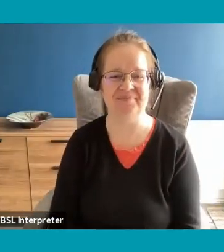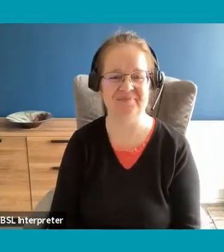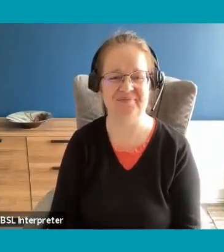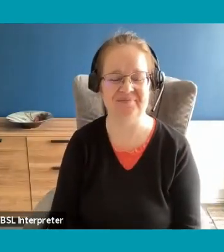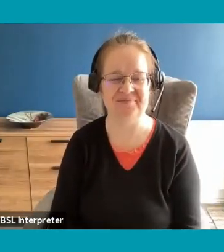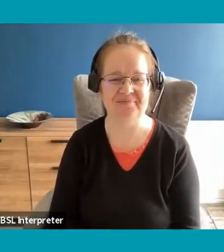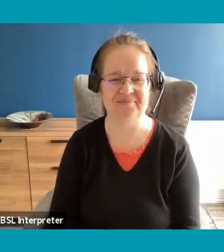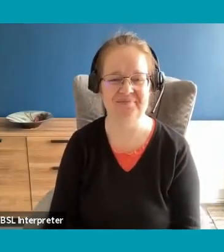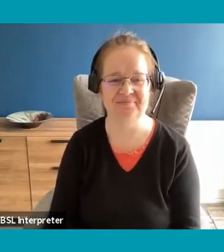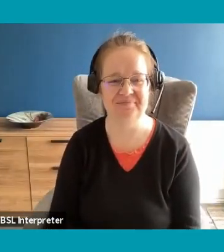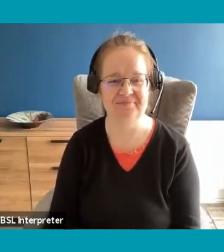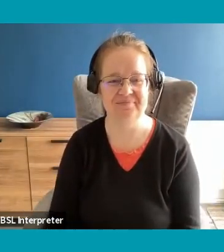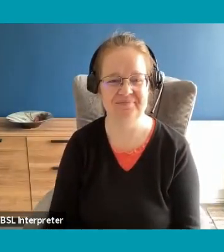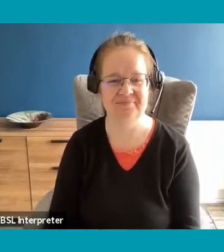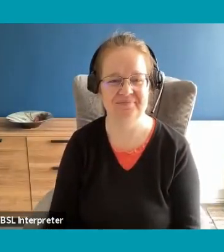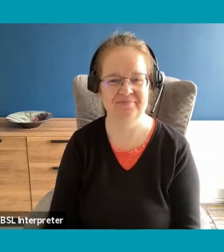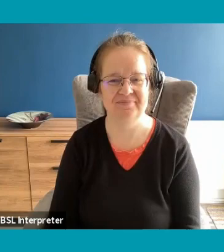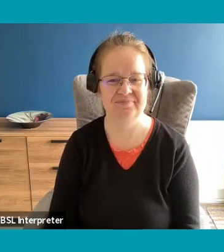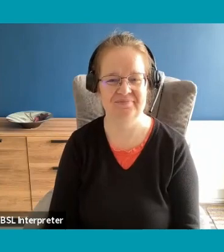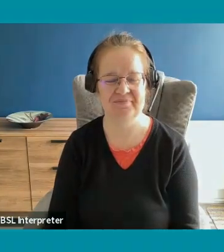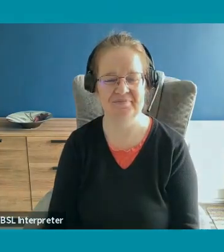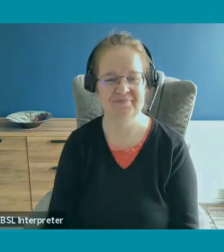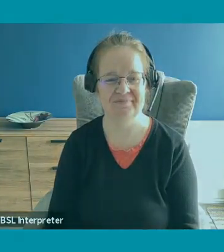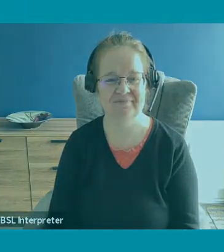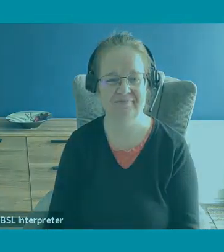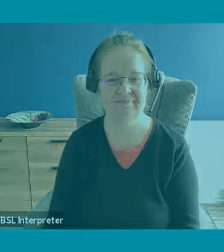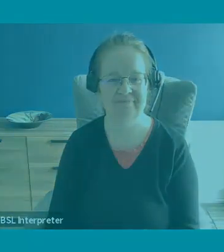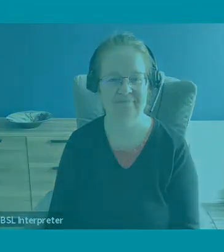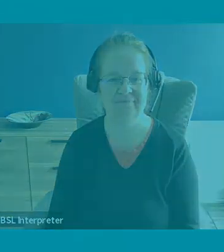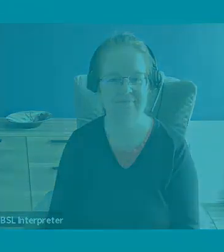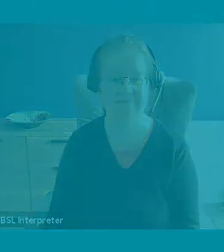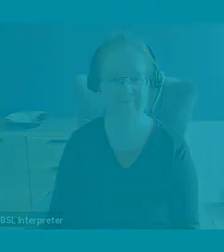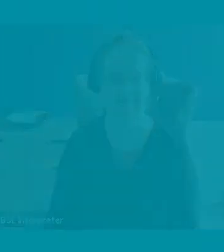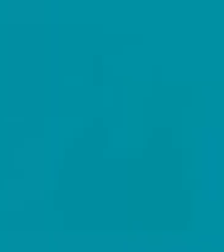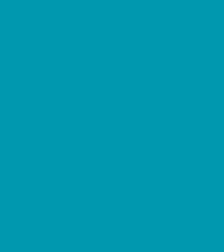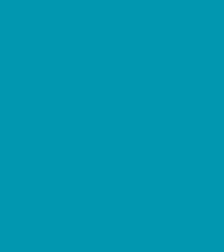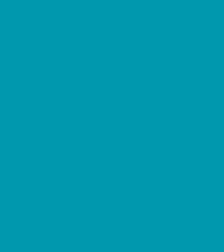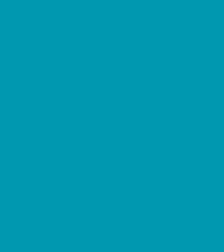Thank you you're welcome. Bye bye now.